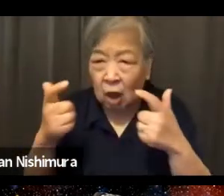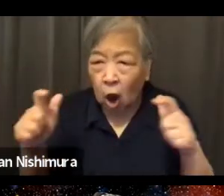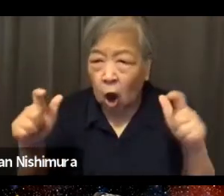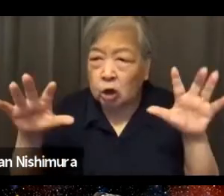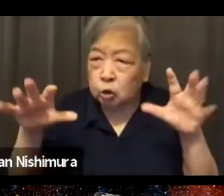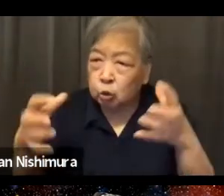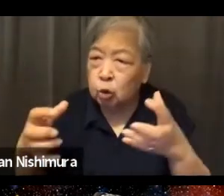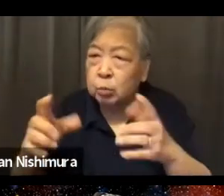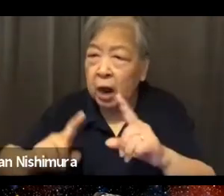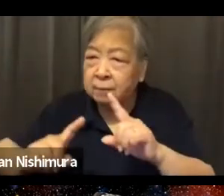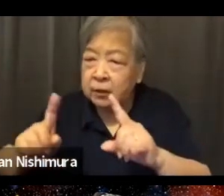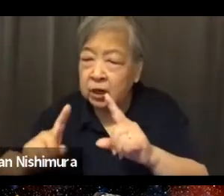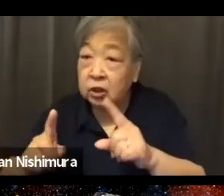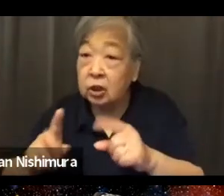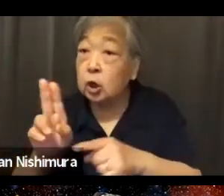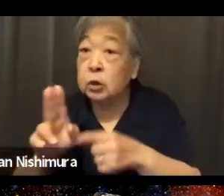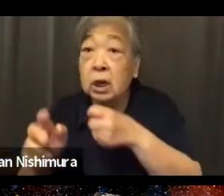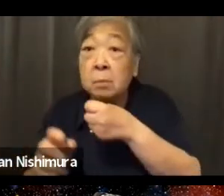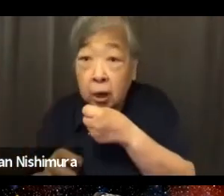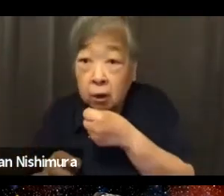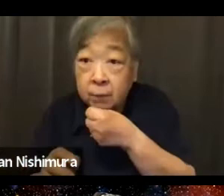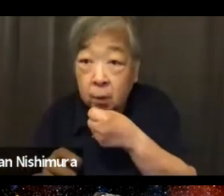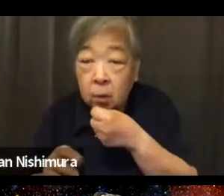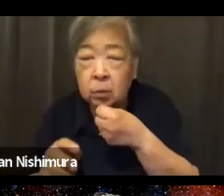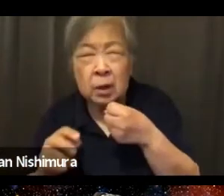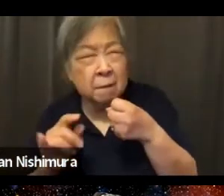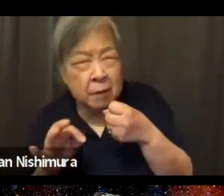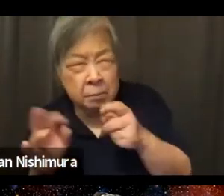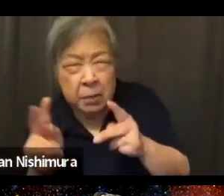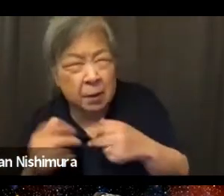help those who may have a hard time hearing.